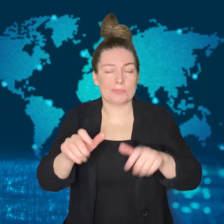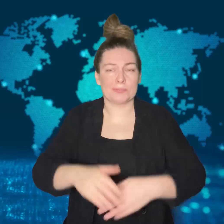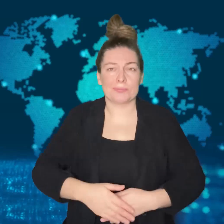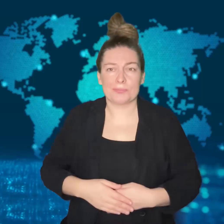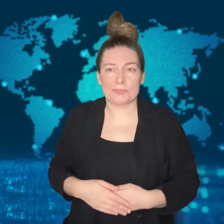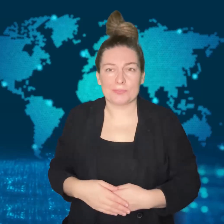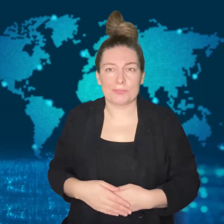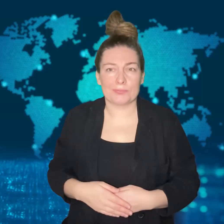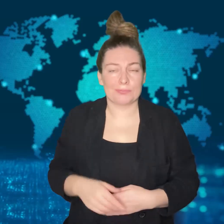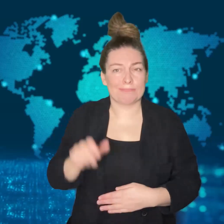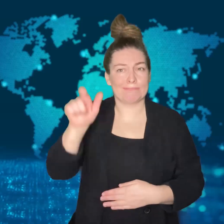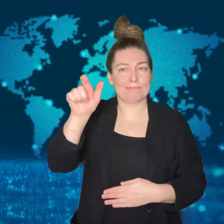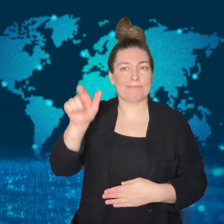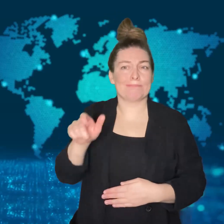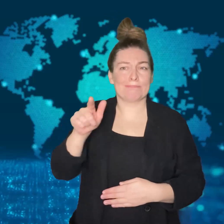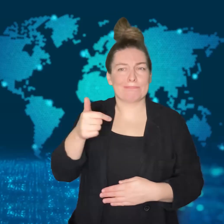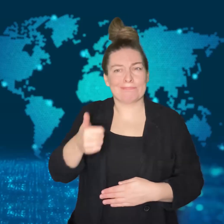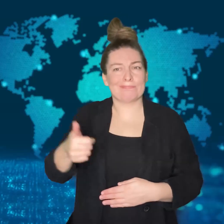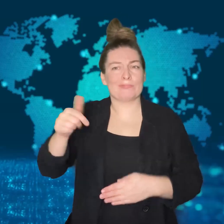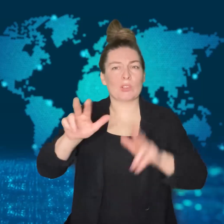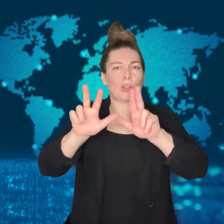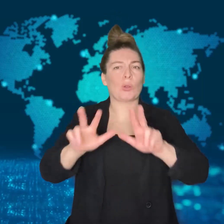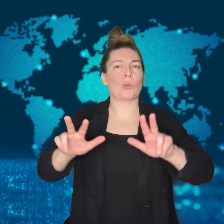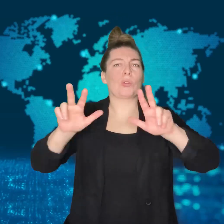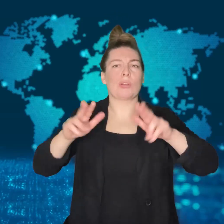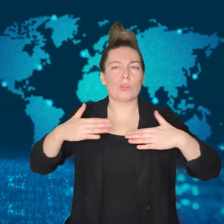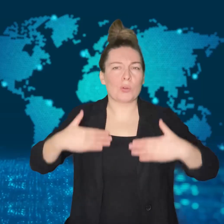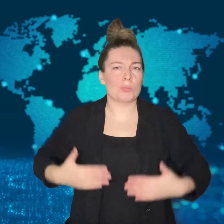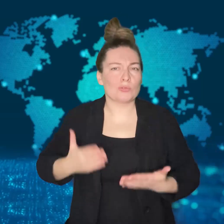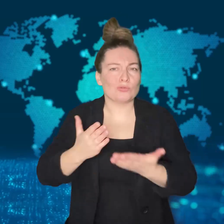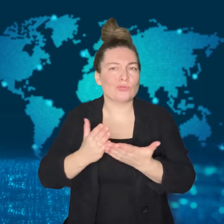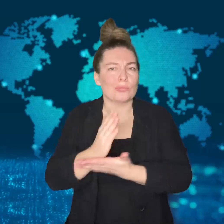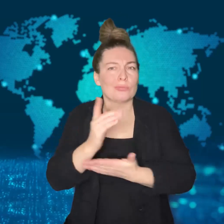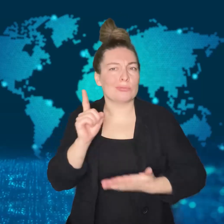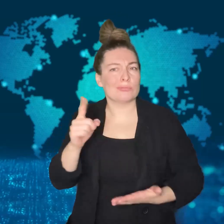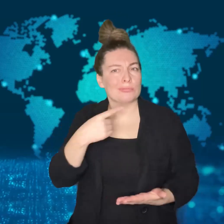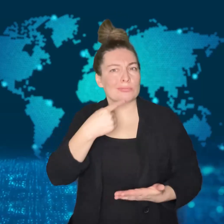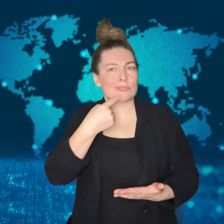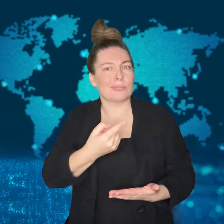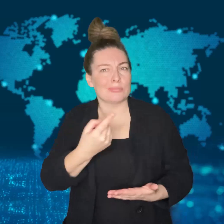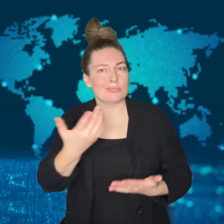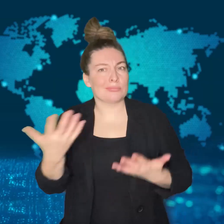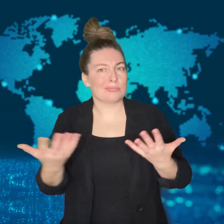Reportedly, this brings the number of people killed